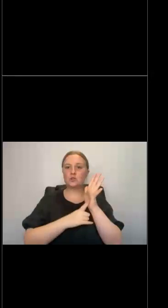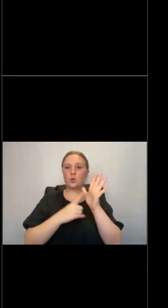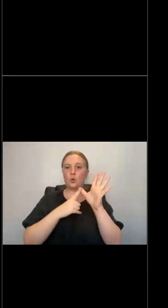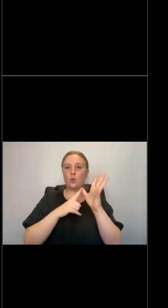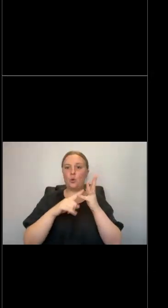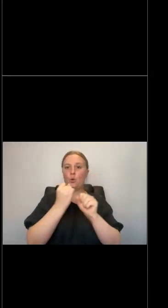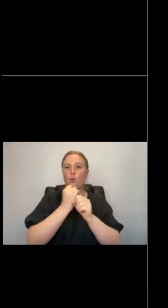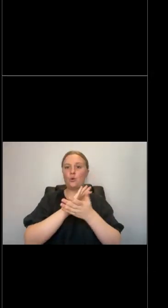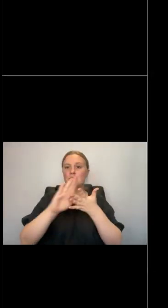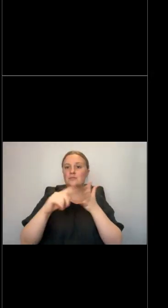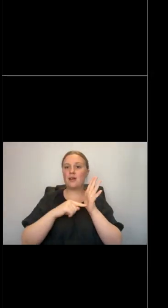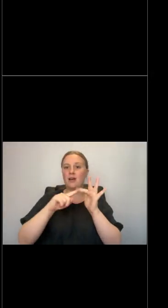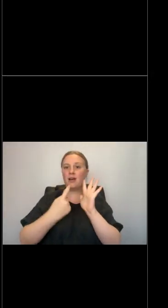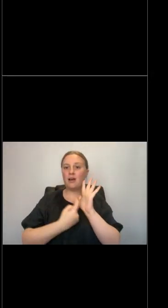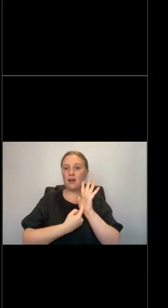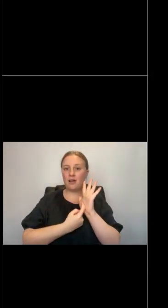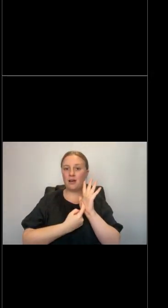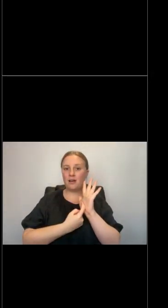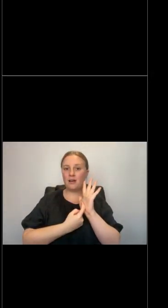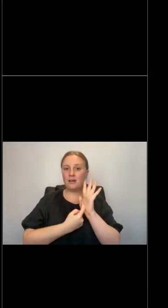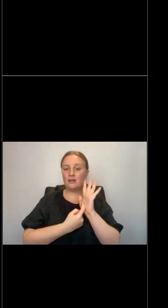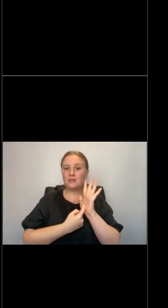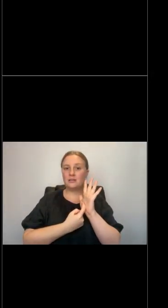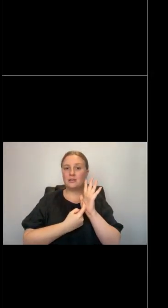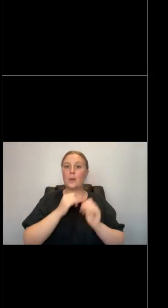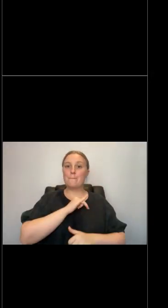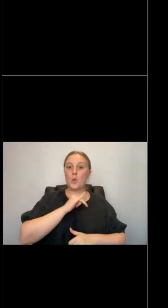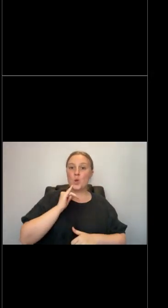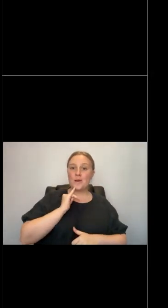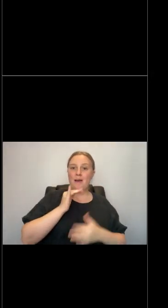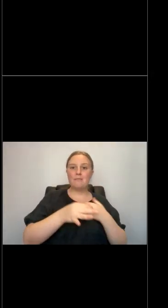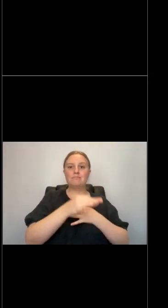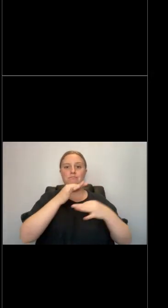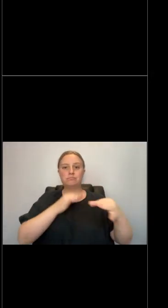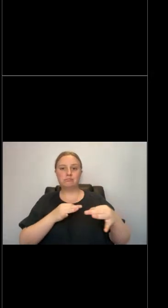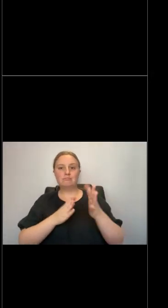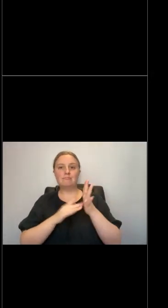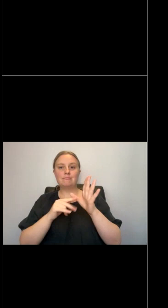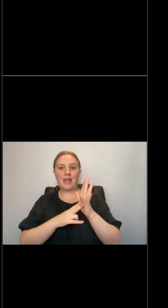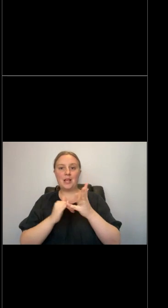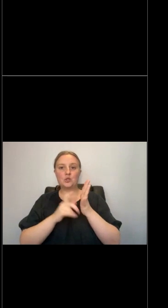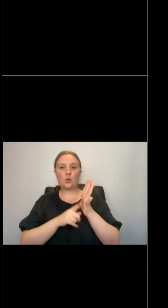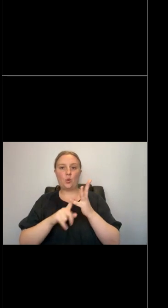and the charge gets referred to the mental health court and there's a finding of diminished responsibility,